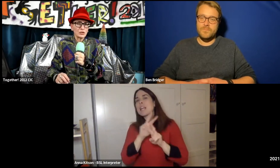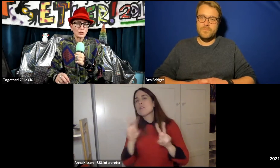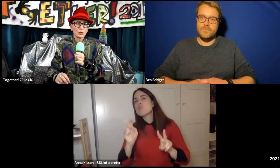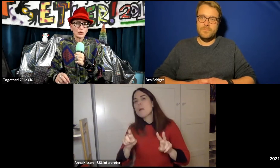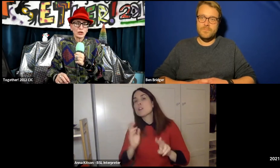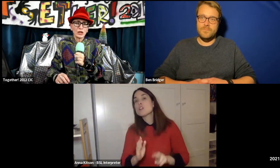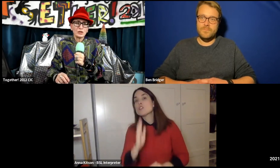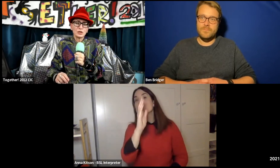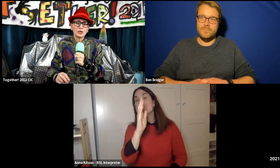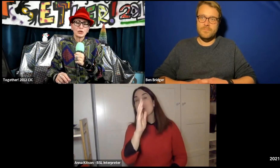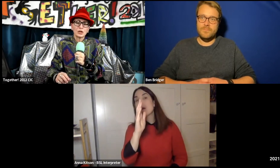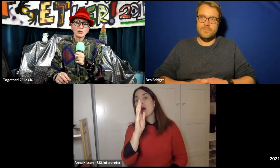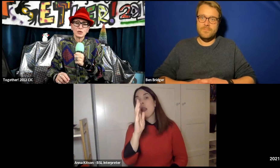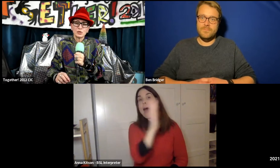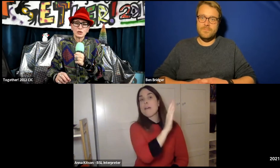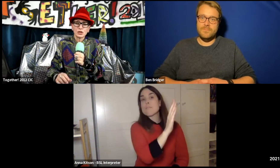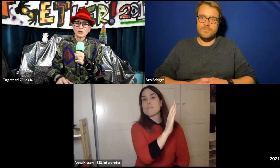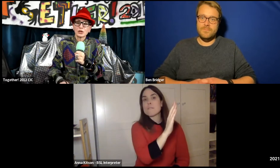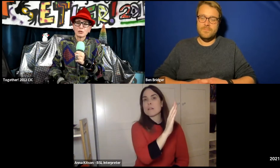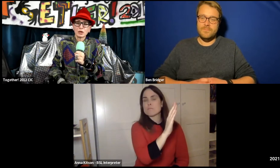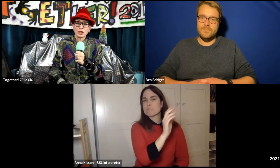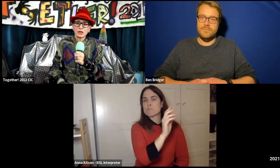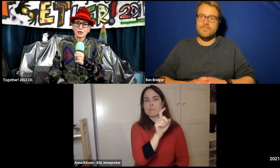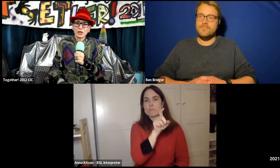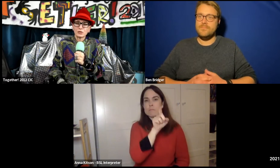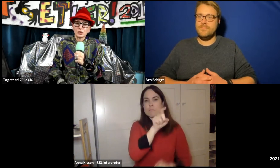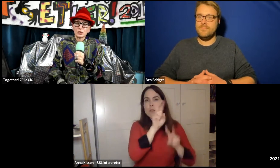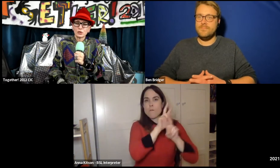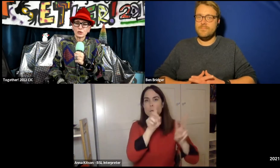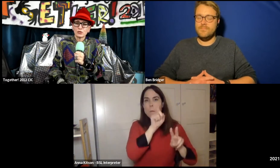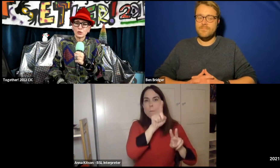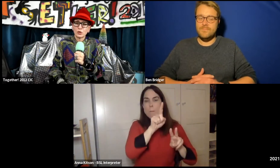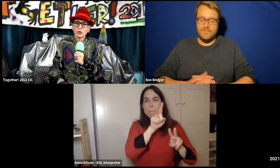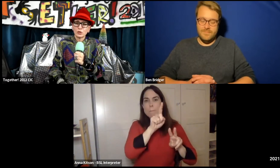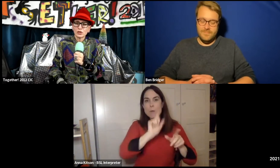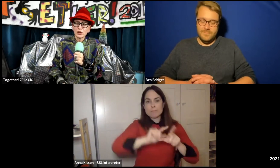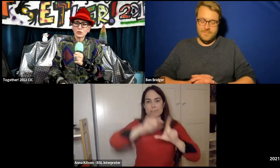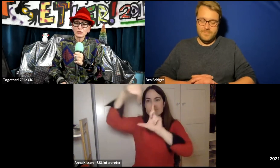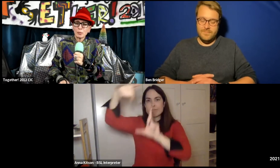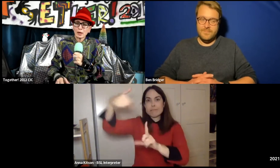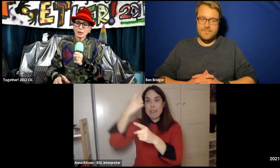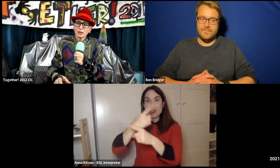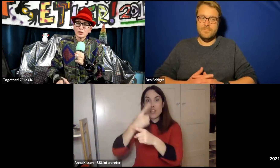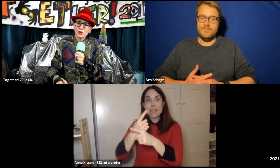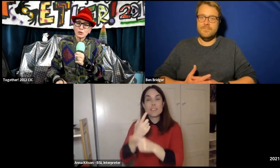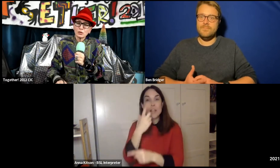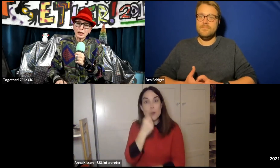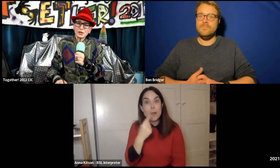corner and you can get view chat up and have a look for yourself. So Anthony